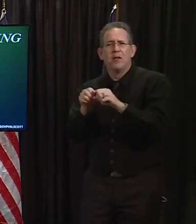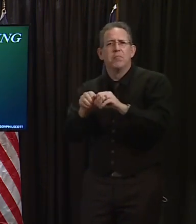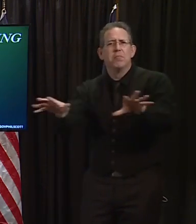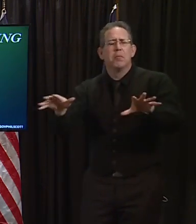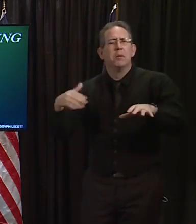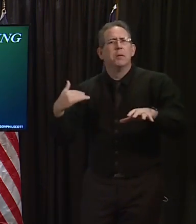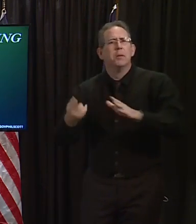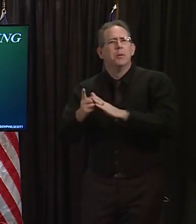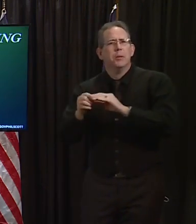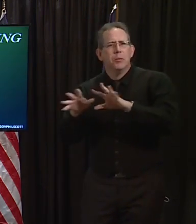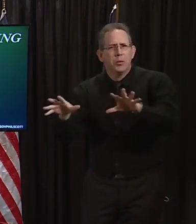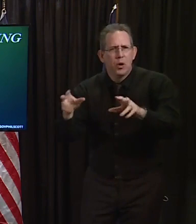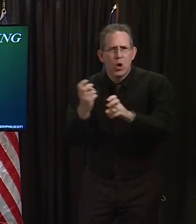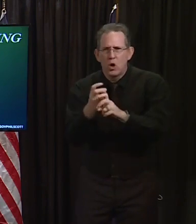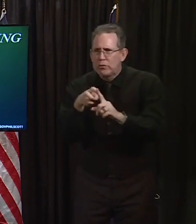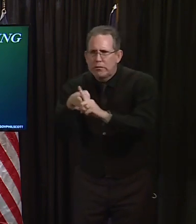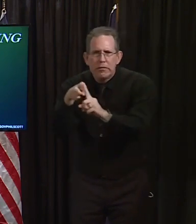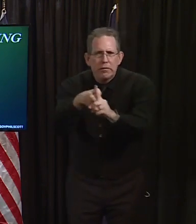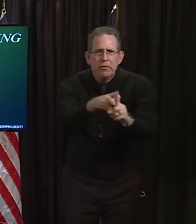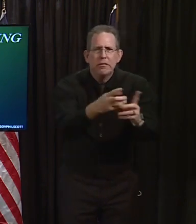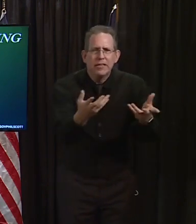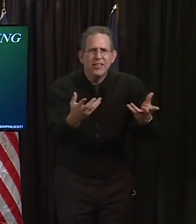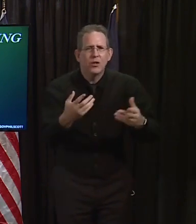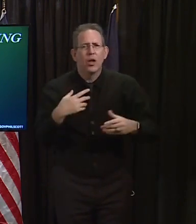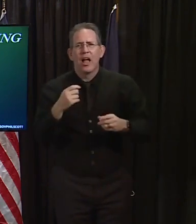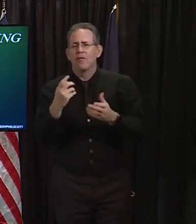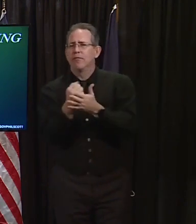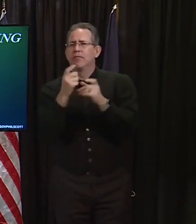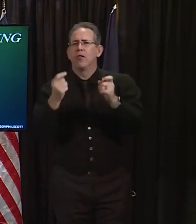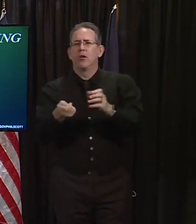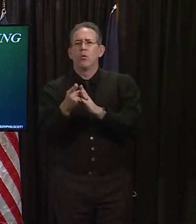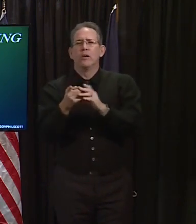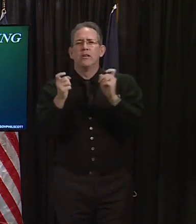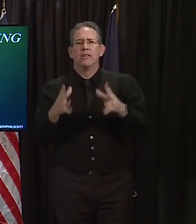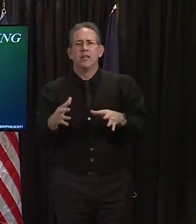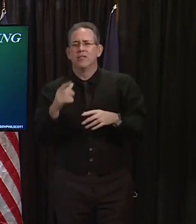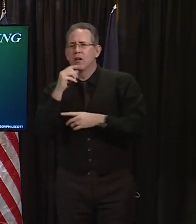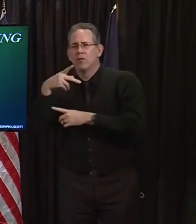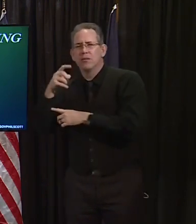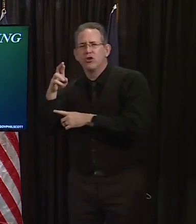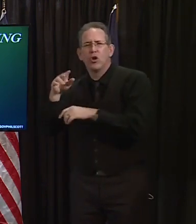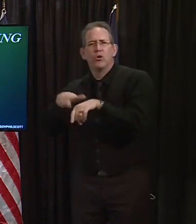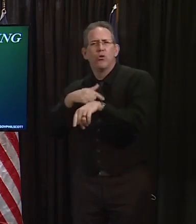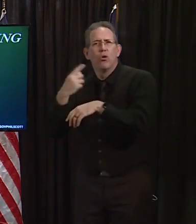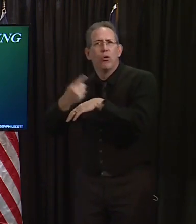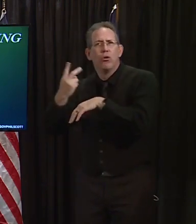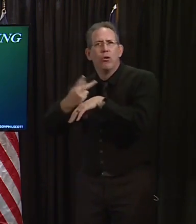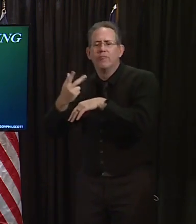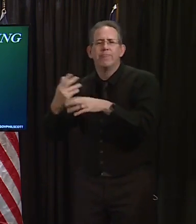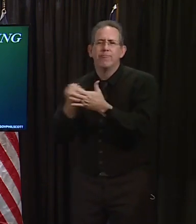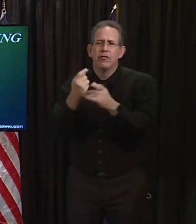perspective and a public health perspective, we concluded we needed to make a shift and we need to make that change sooner rather than later.